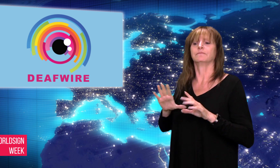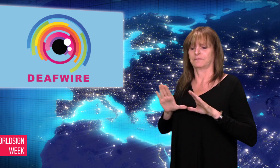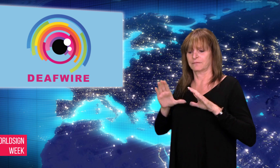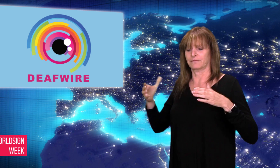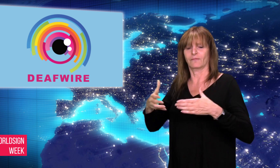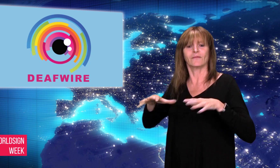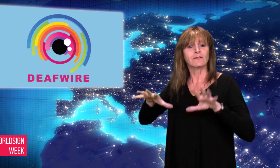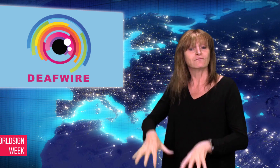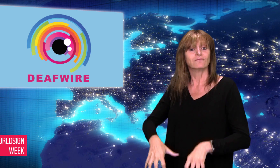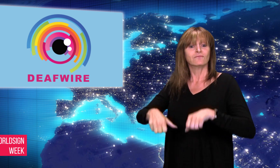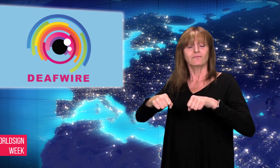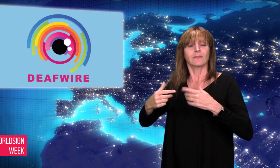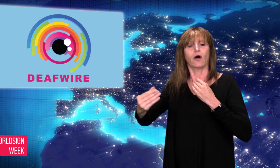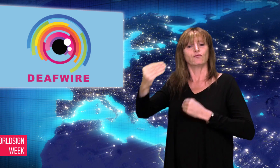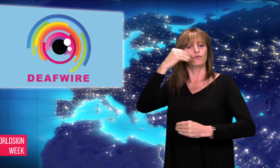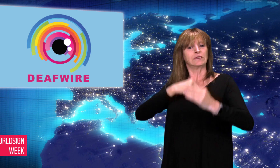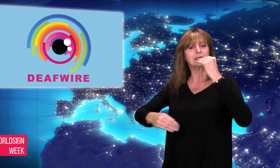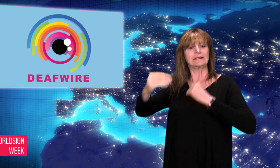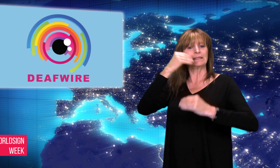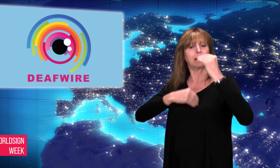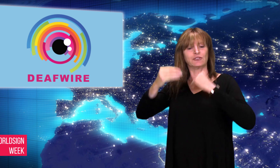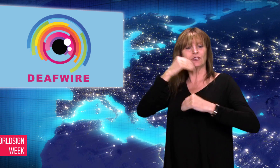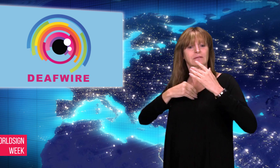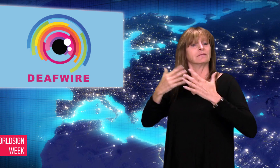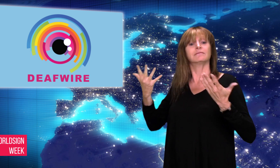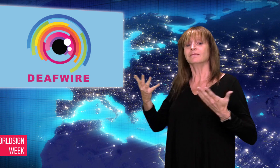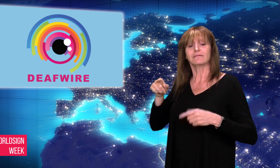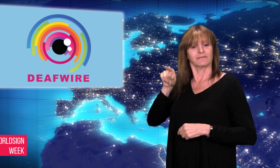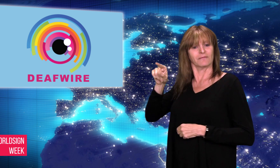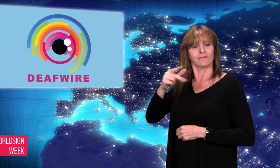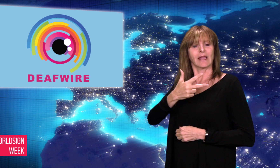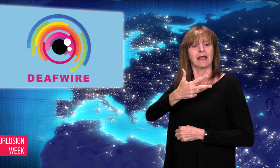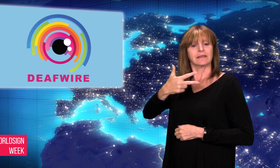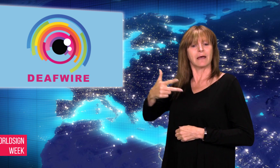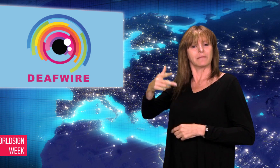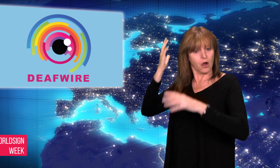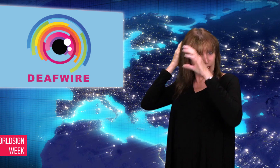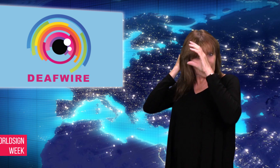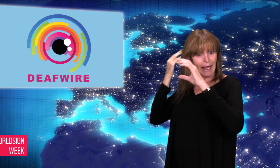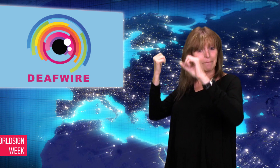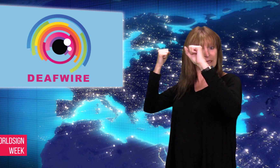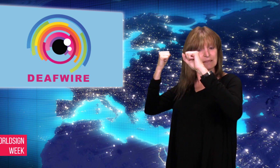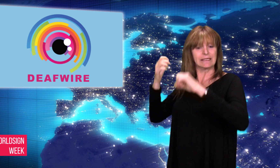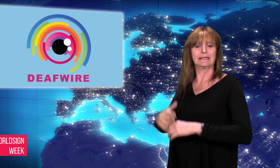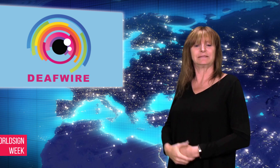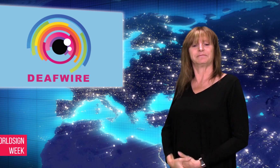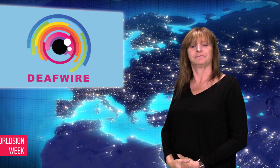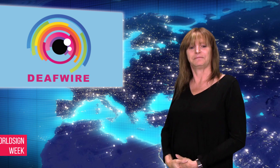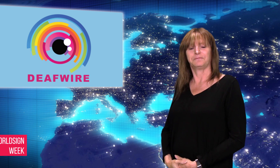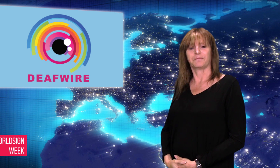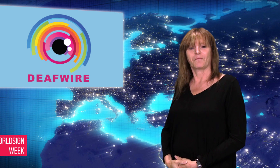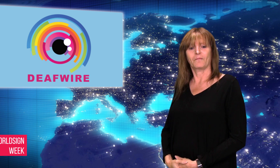within Ghana and surrounding